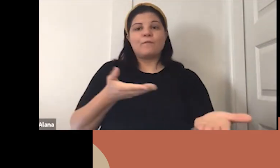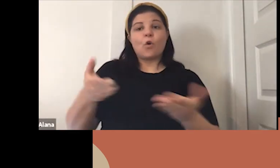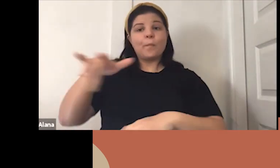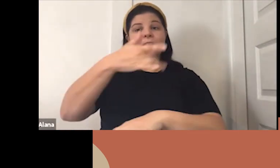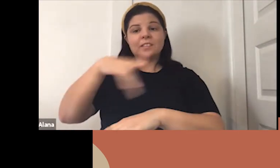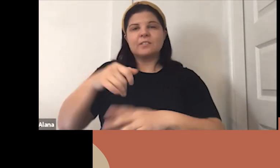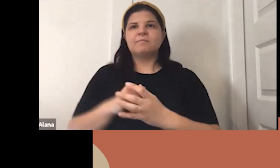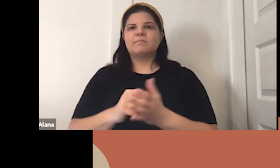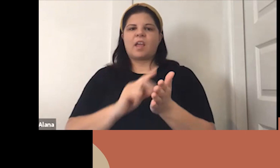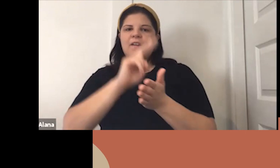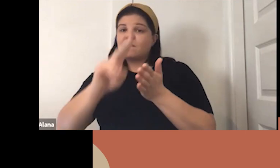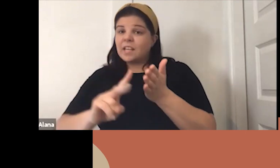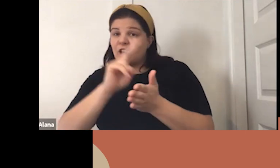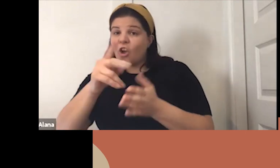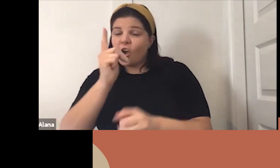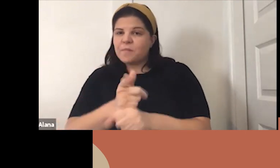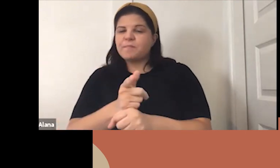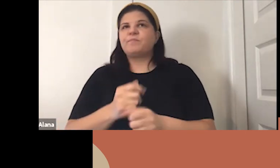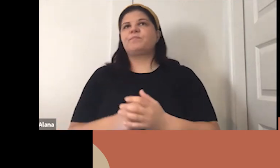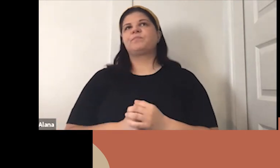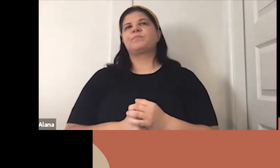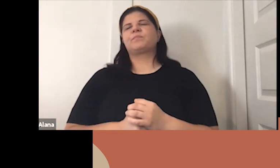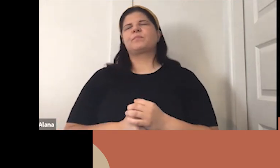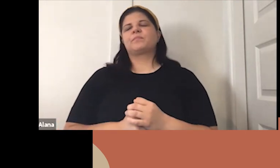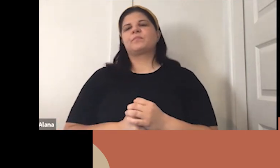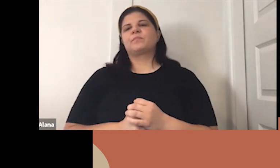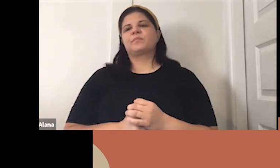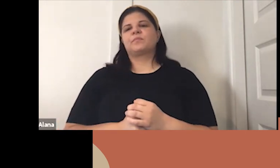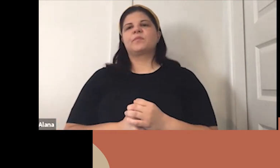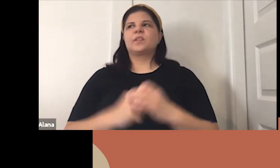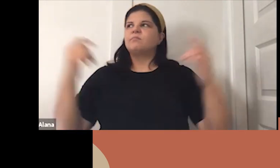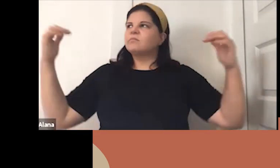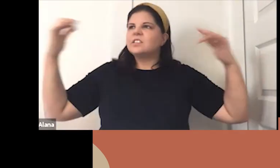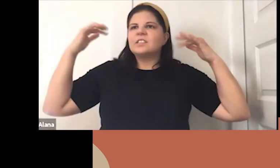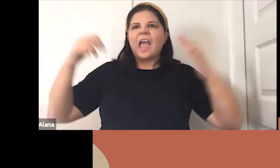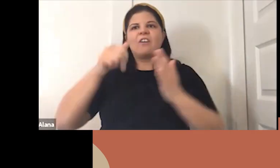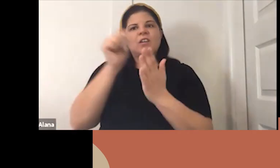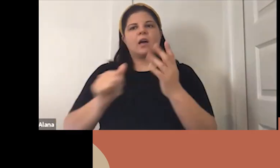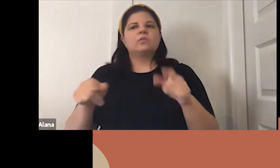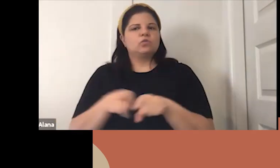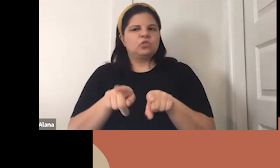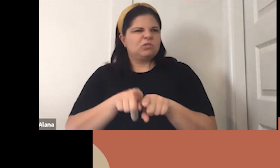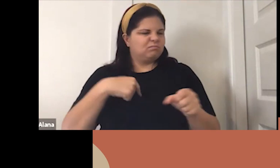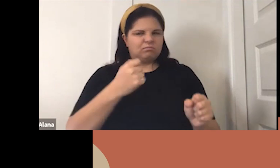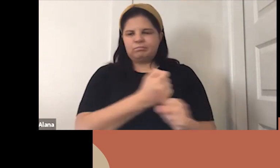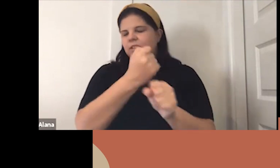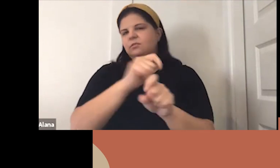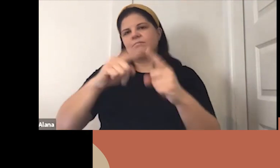video and sound art. OK.